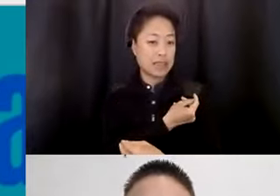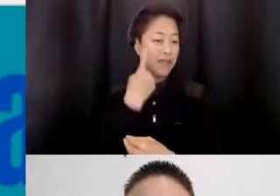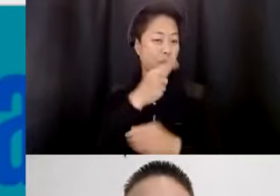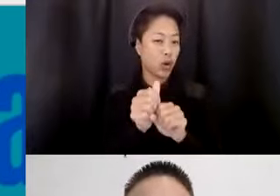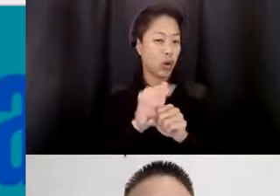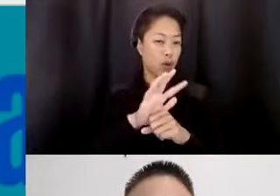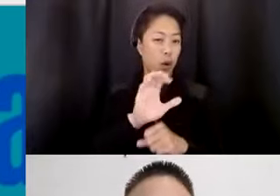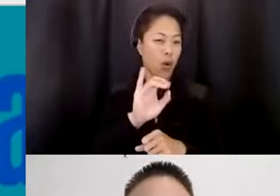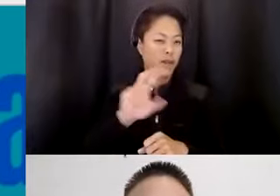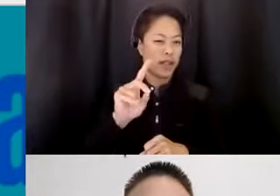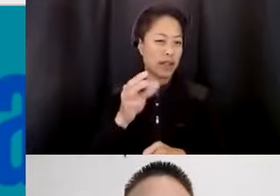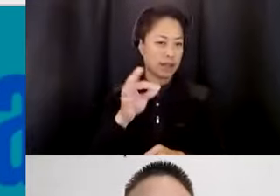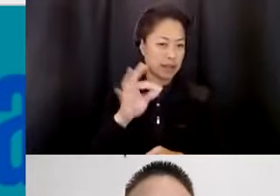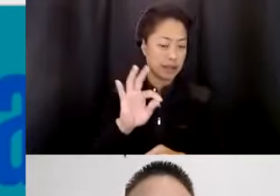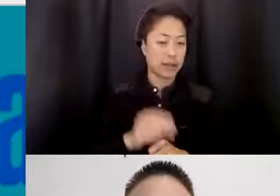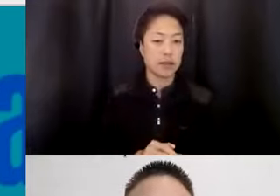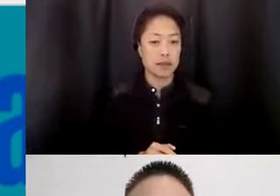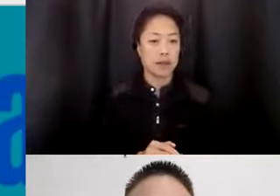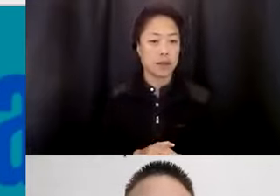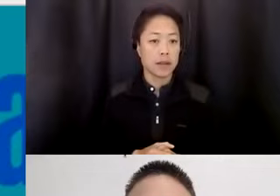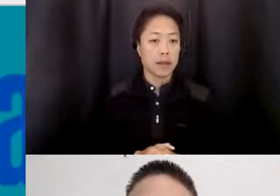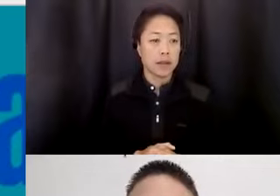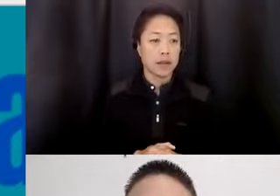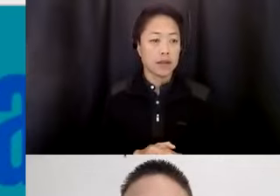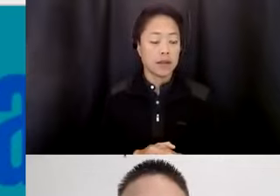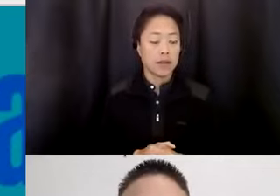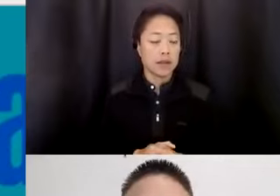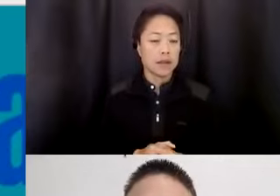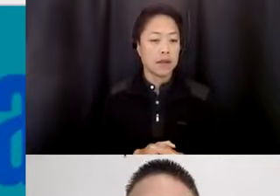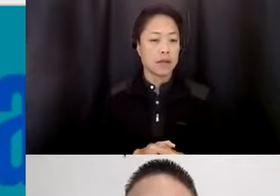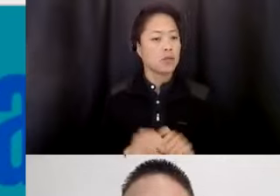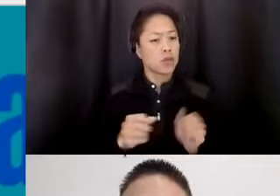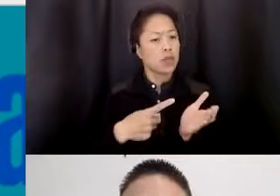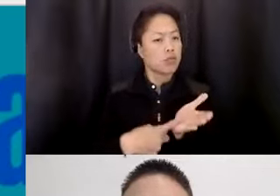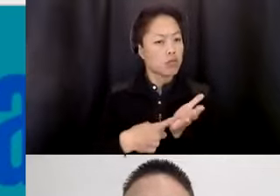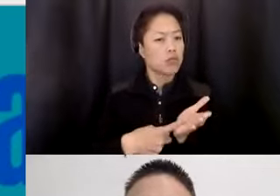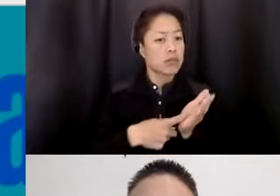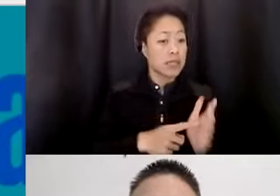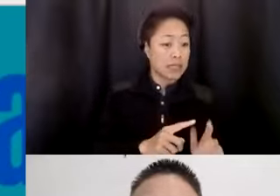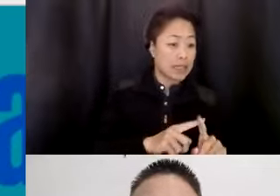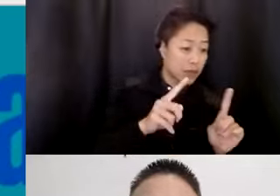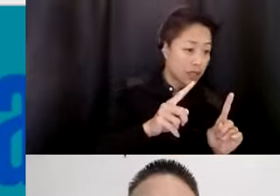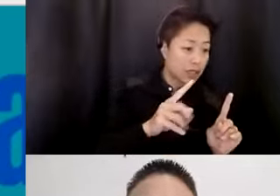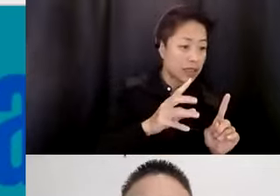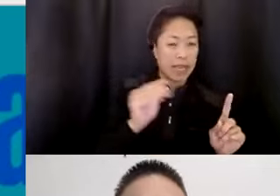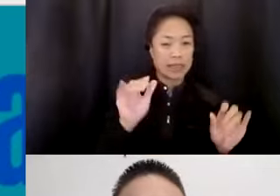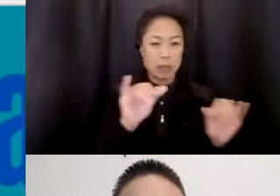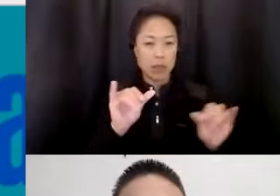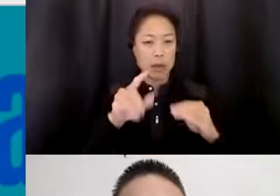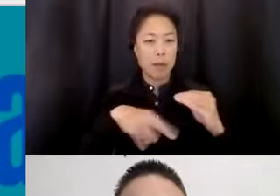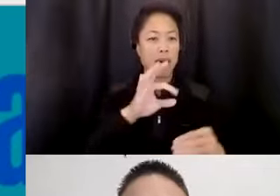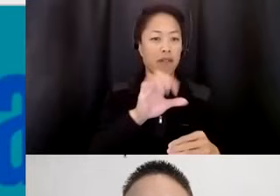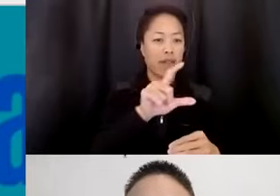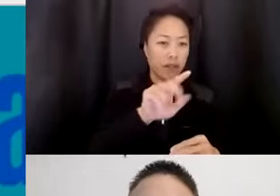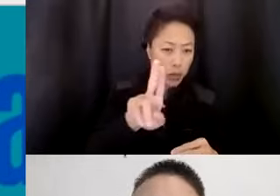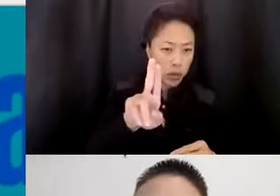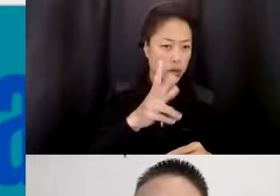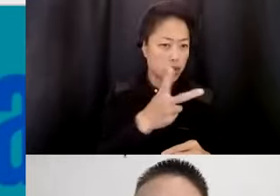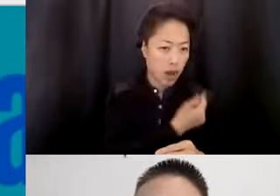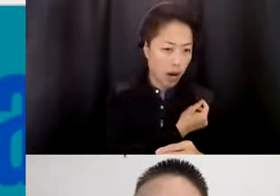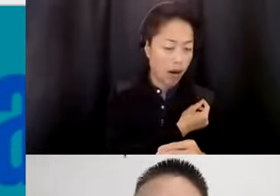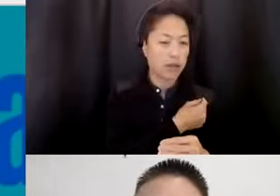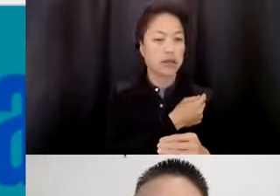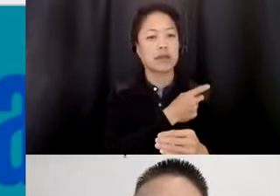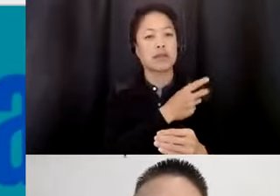Also, we can talk about the differences and similarities with influenza/flu shots, and COVID vaccines: